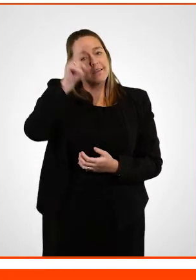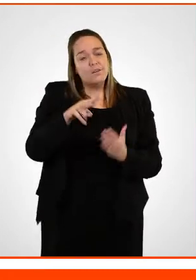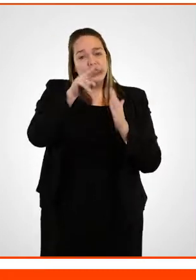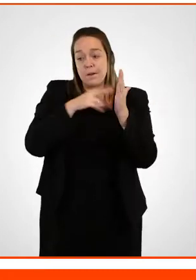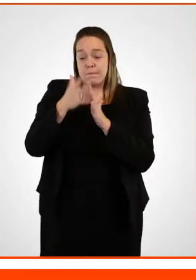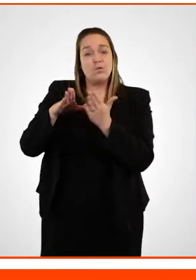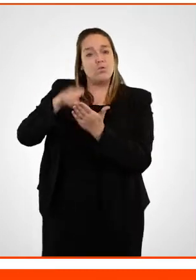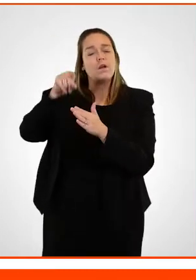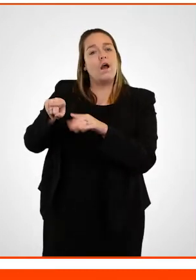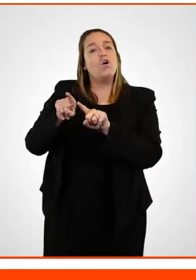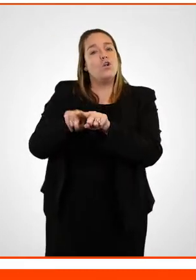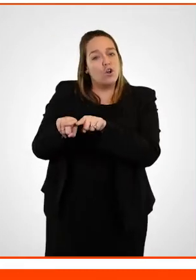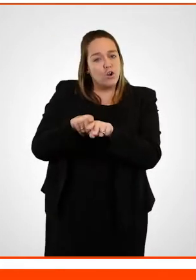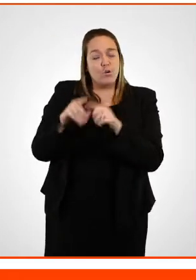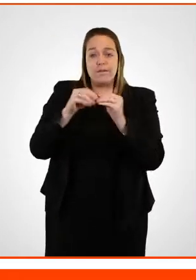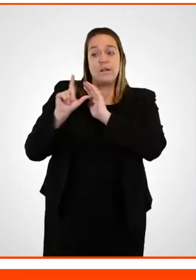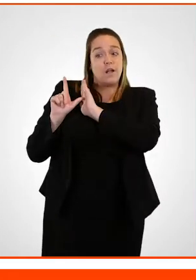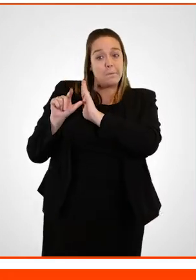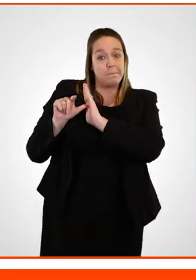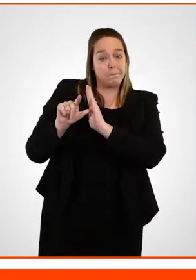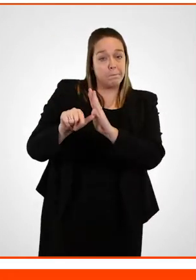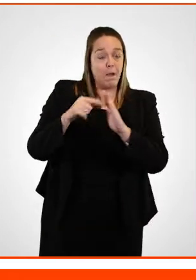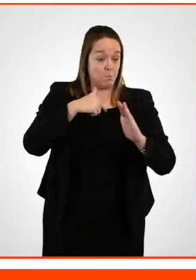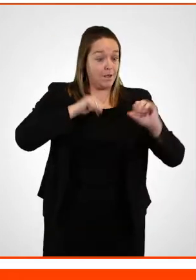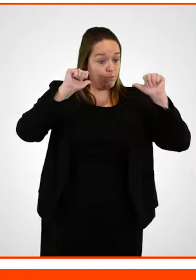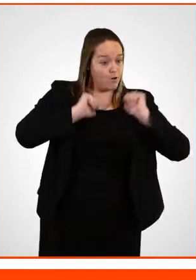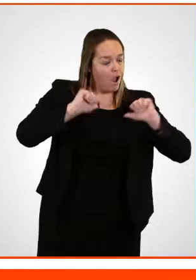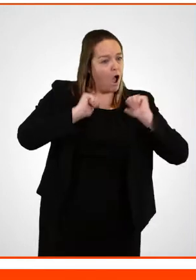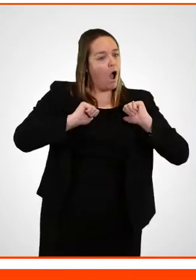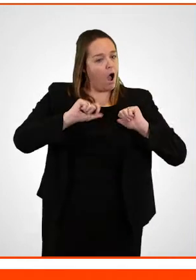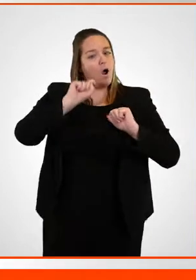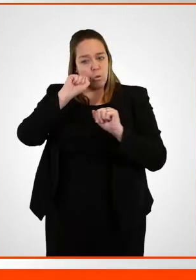learning over time that "if I practise, I will get better".